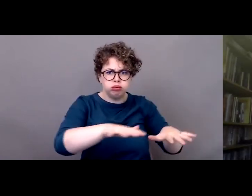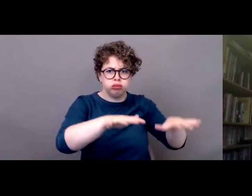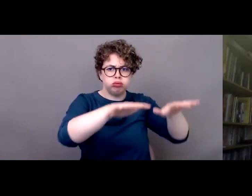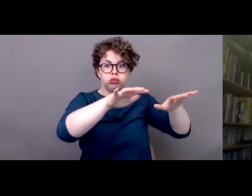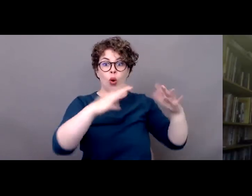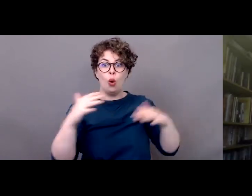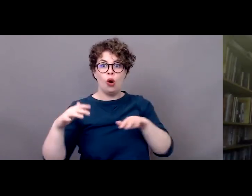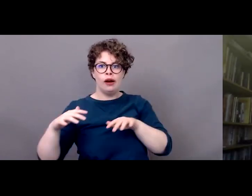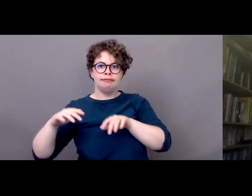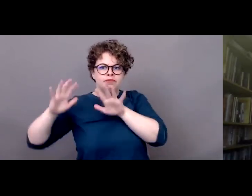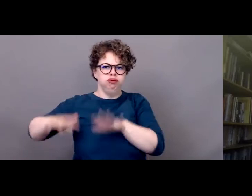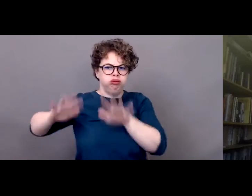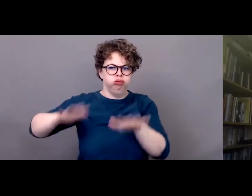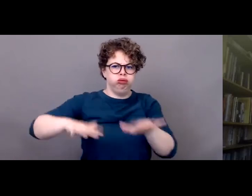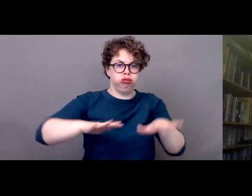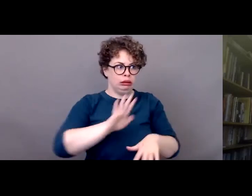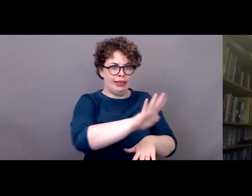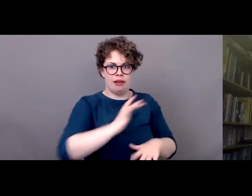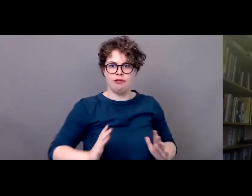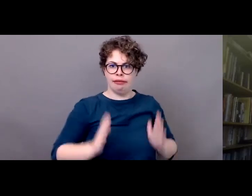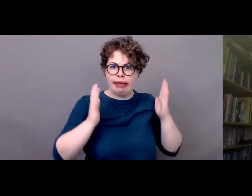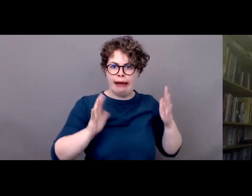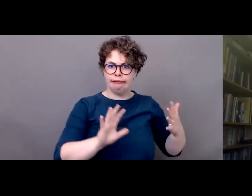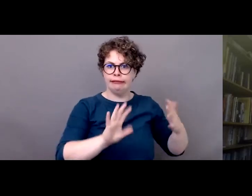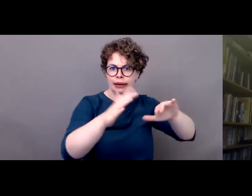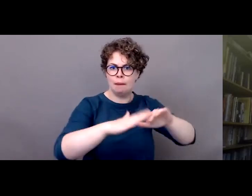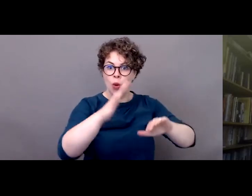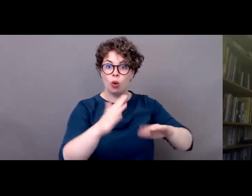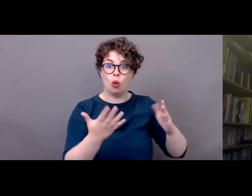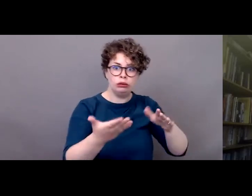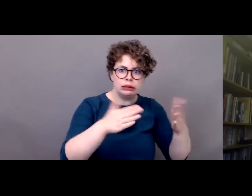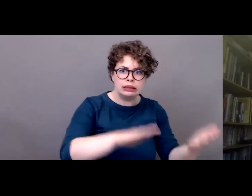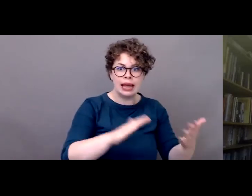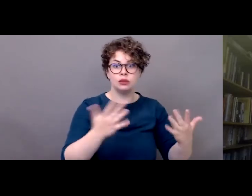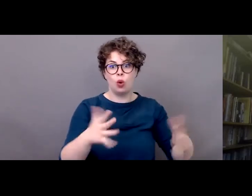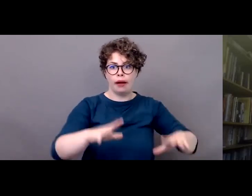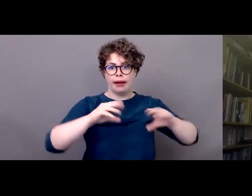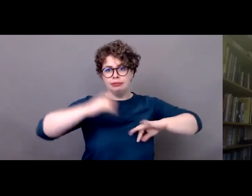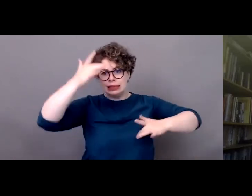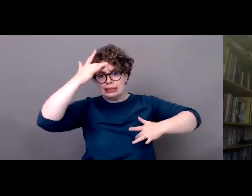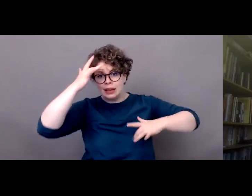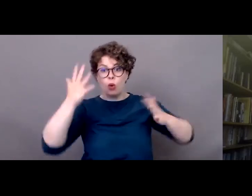includes also the effects of crisis in mortality, in the nutrition needs, food security, health,